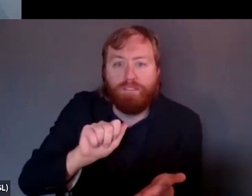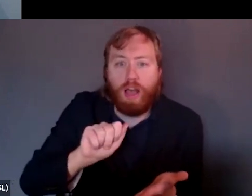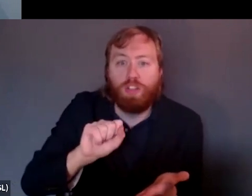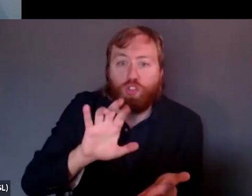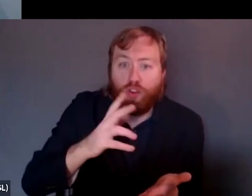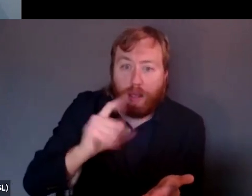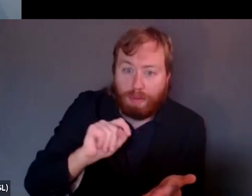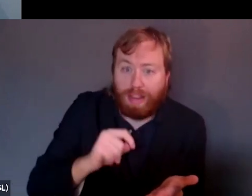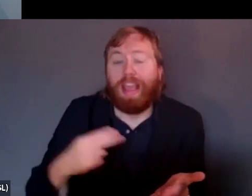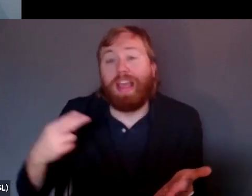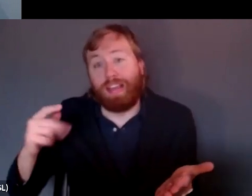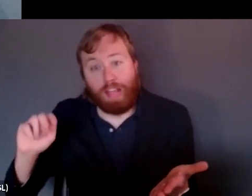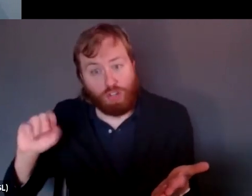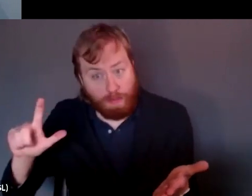It checks the HTML.